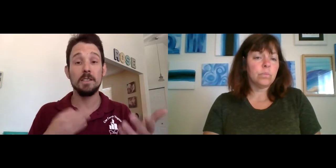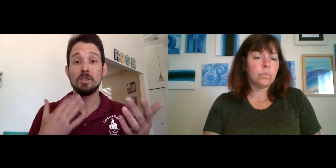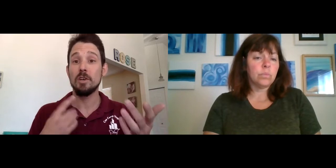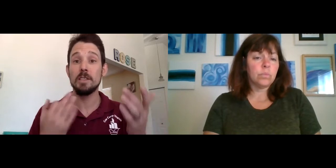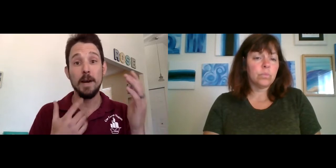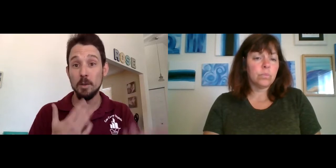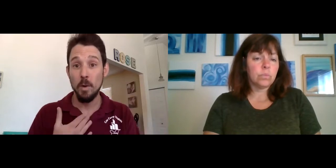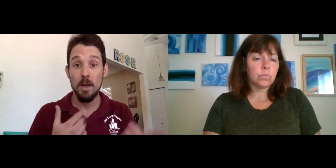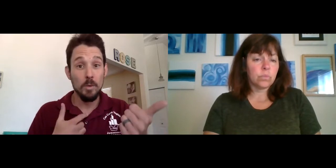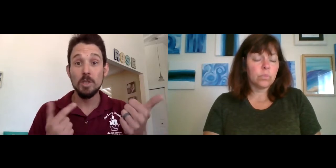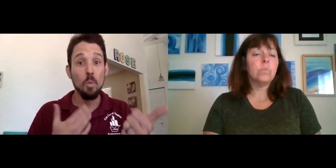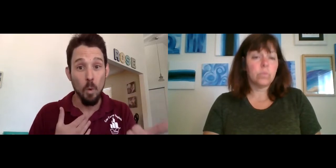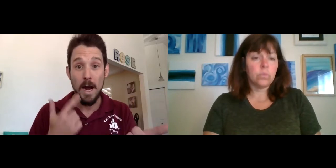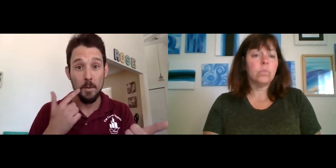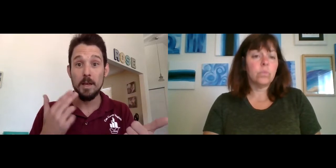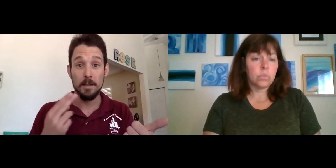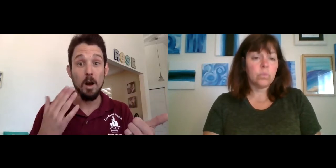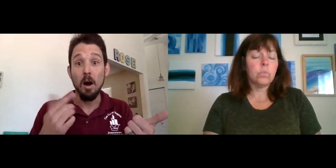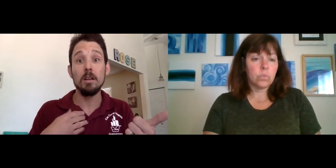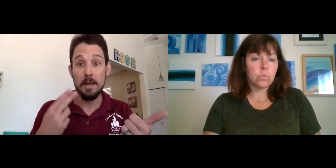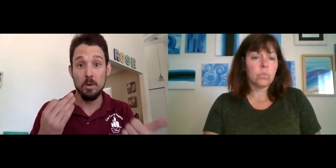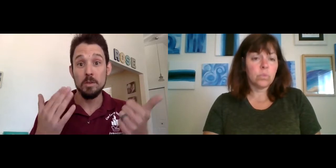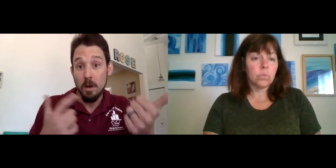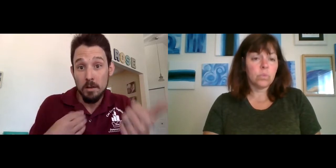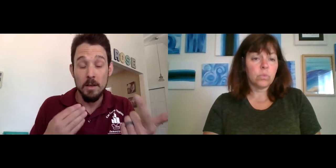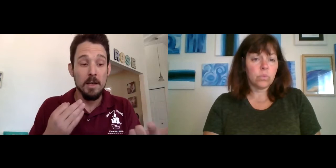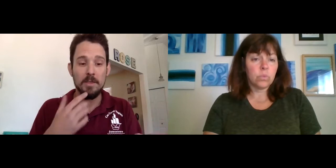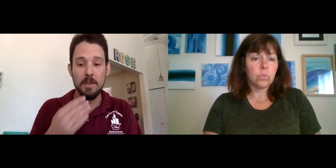started right away which is why we have an got the online course online. Then...